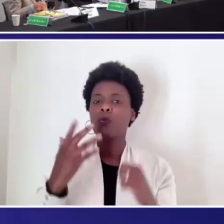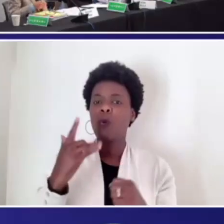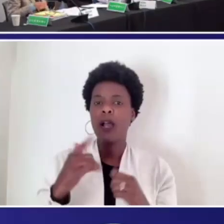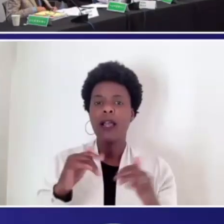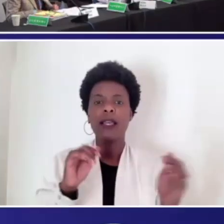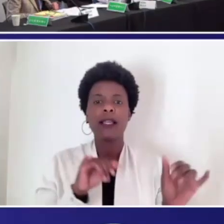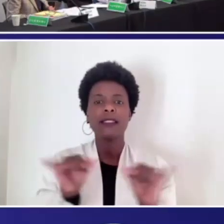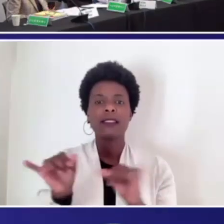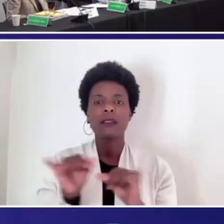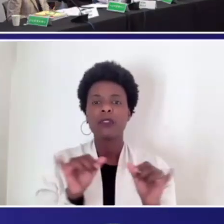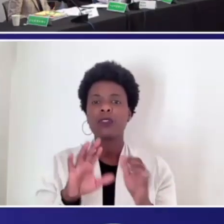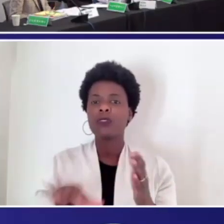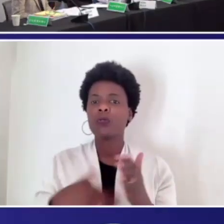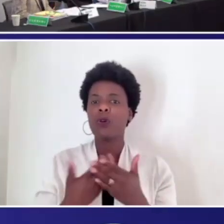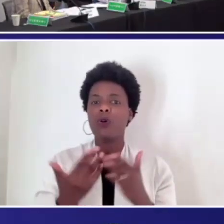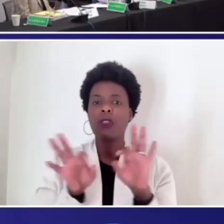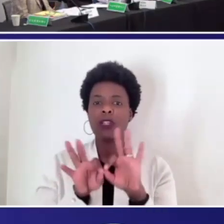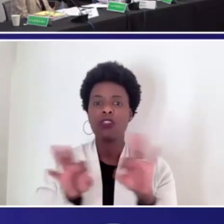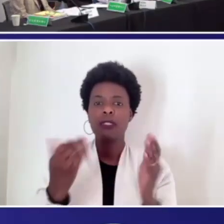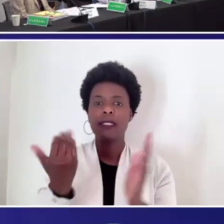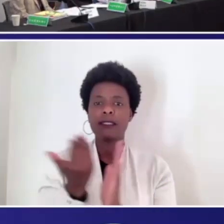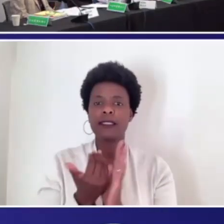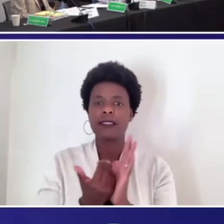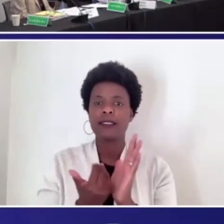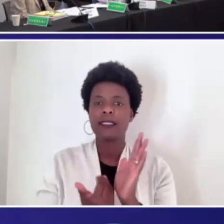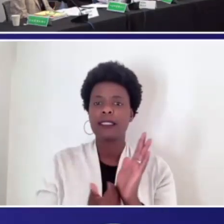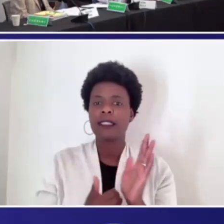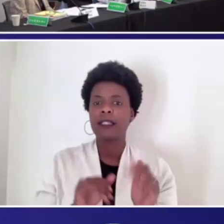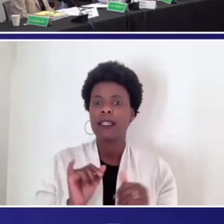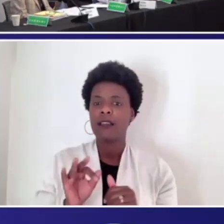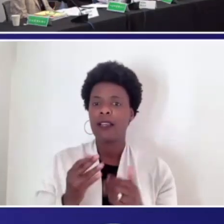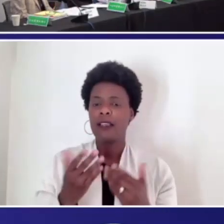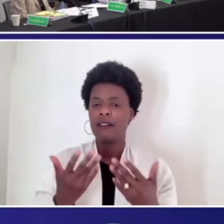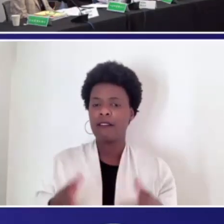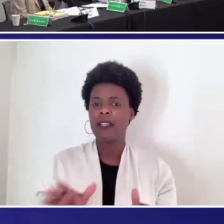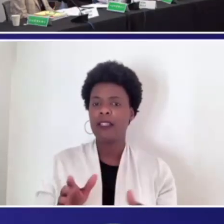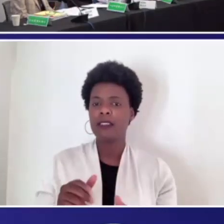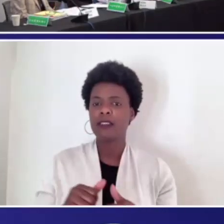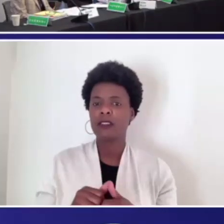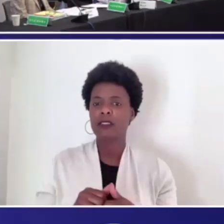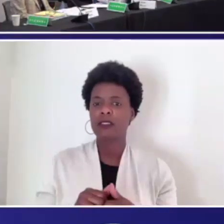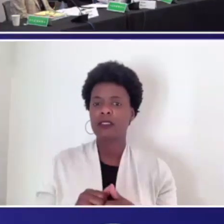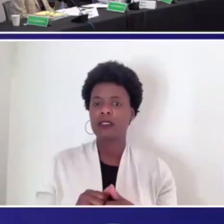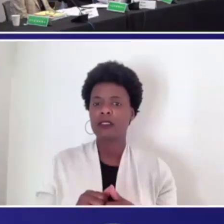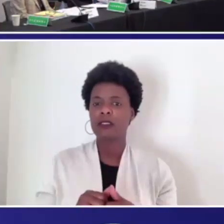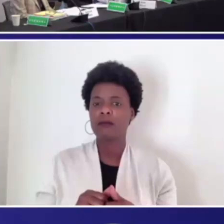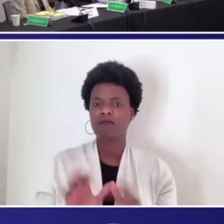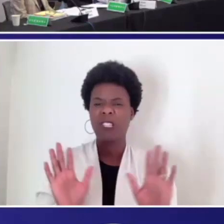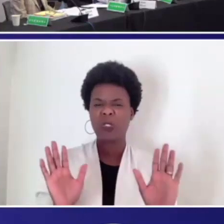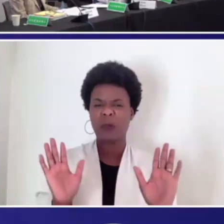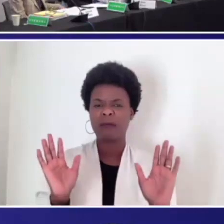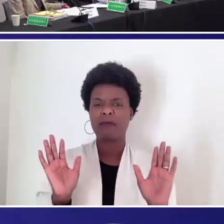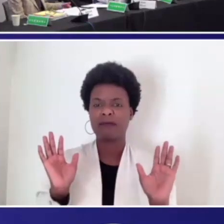listed. And if I can just finish up, sorry. It's audiol -- yeah. That's it for now. That's, that's what we were thinking.